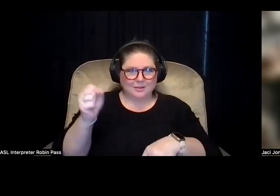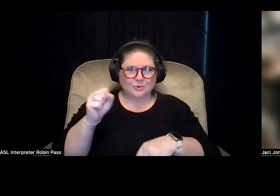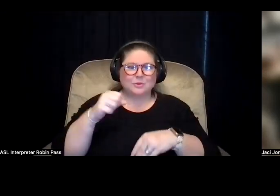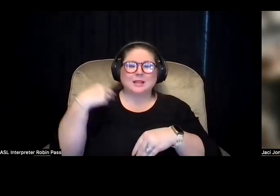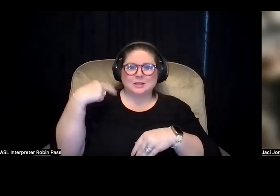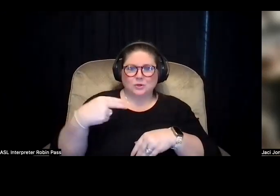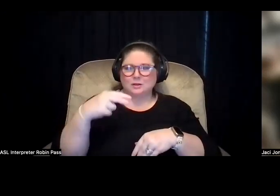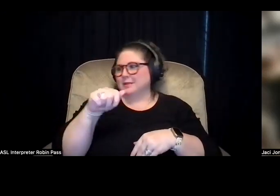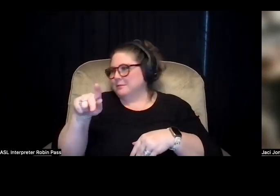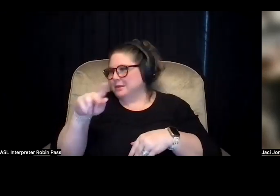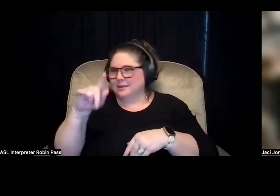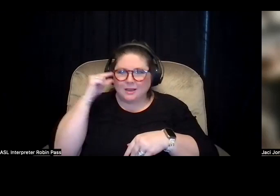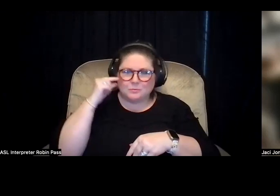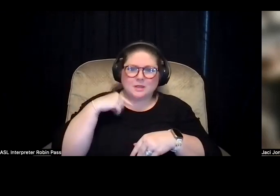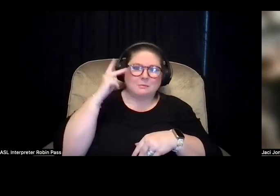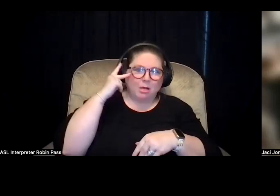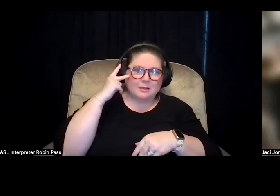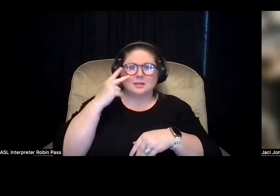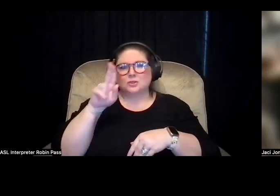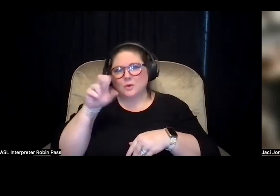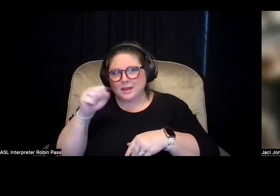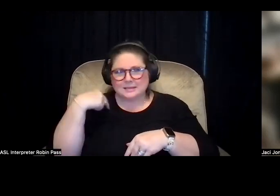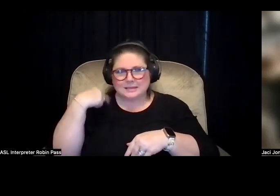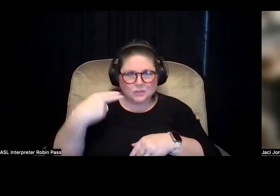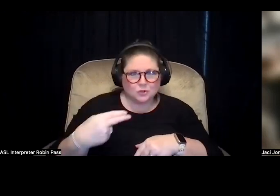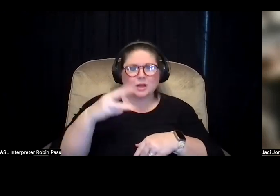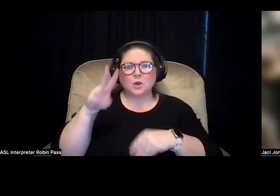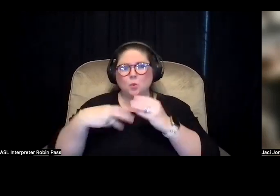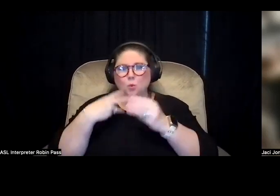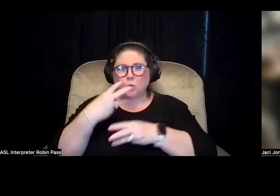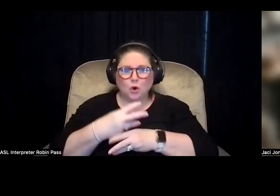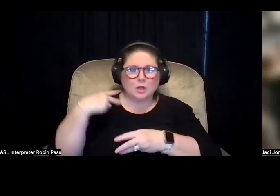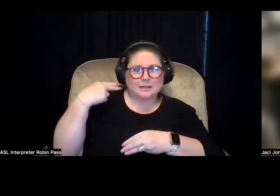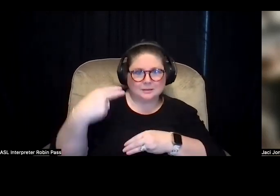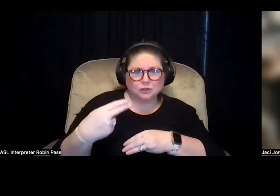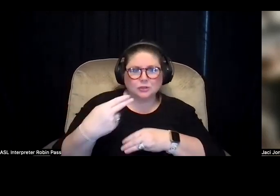ap government and politics to u.s history and world history but i also